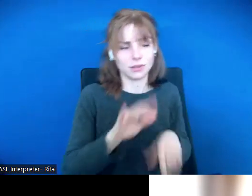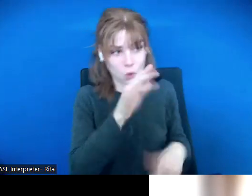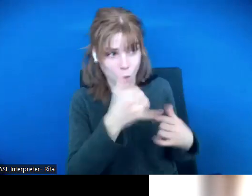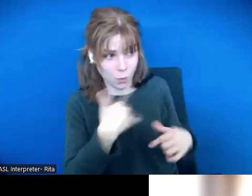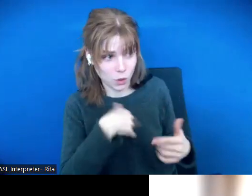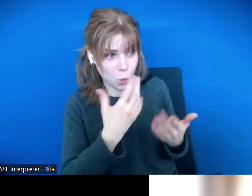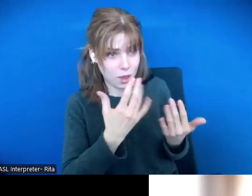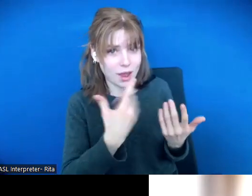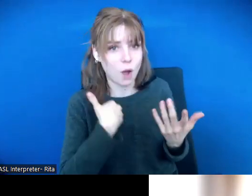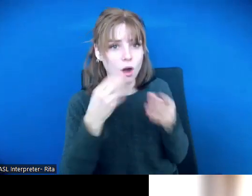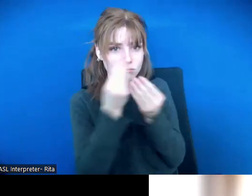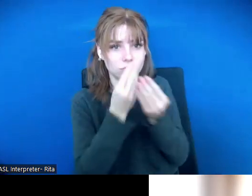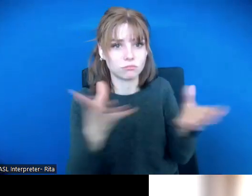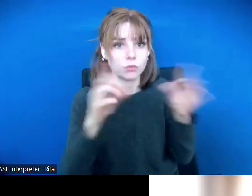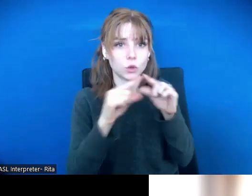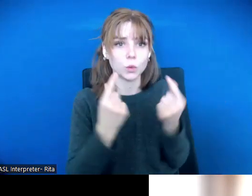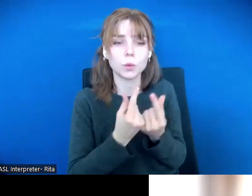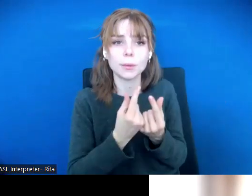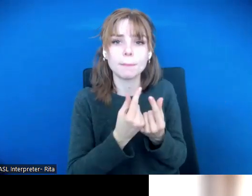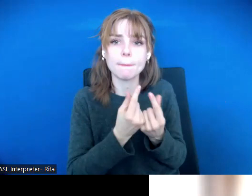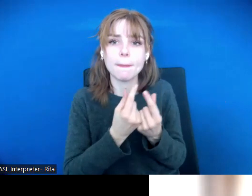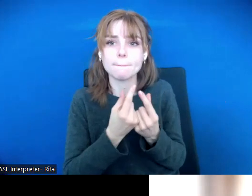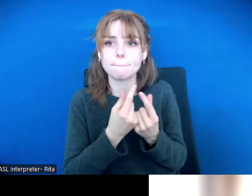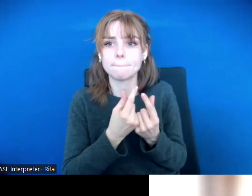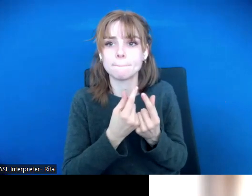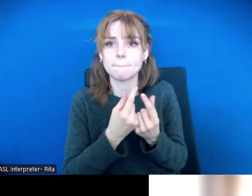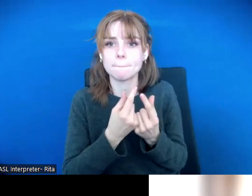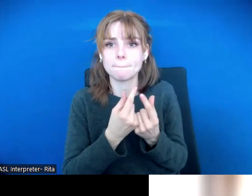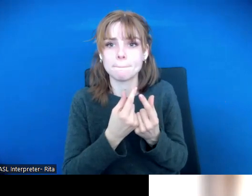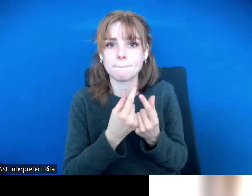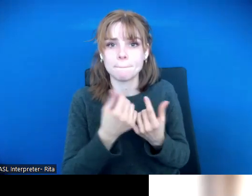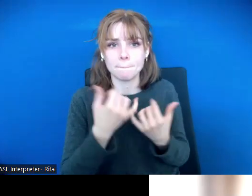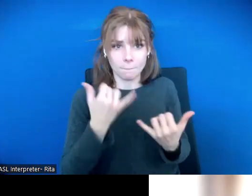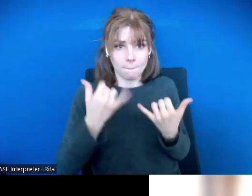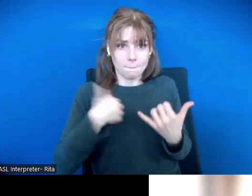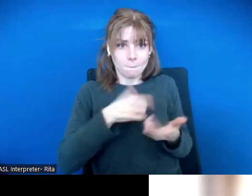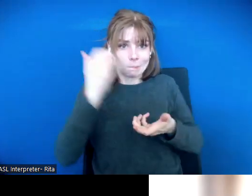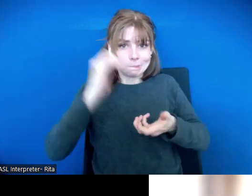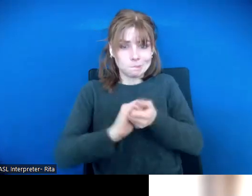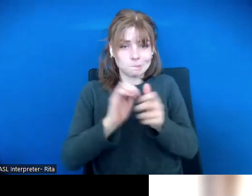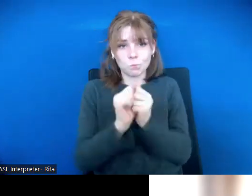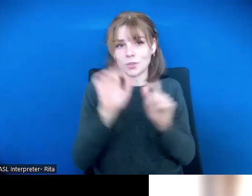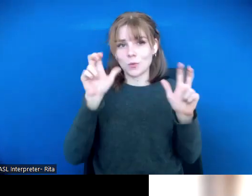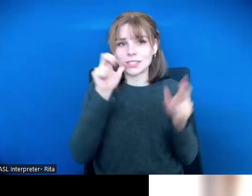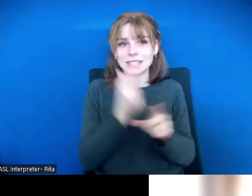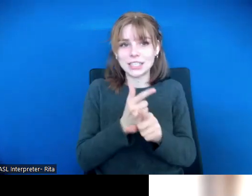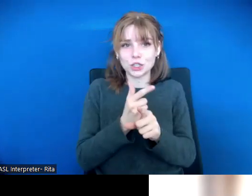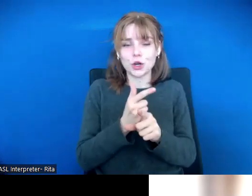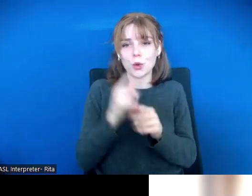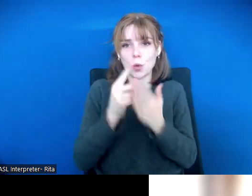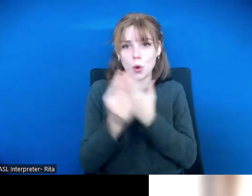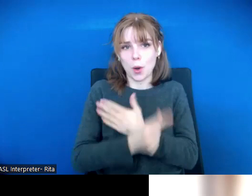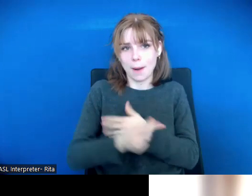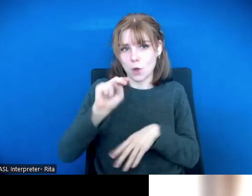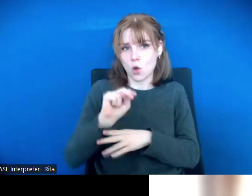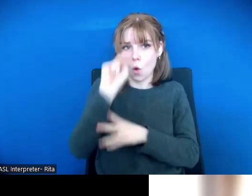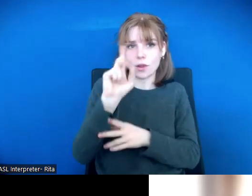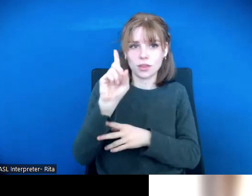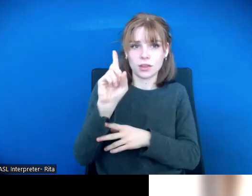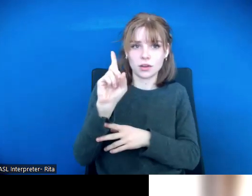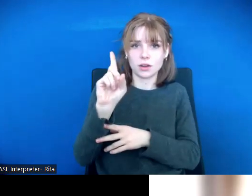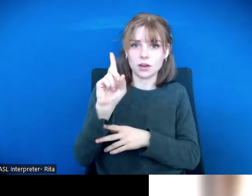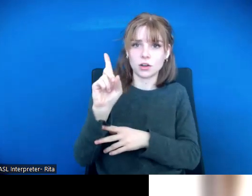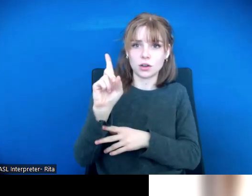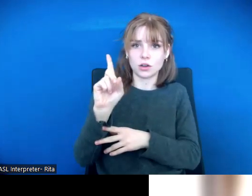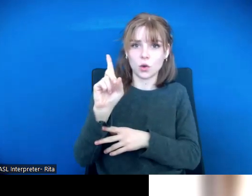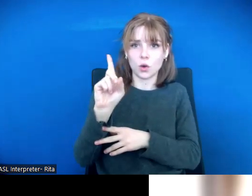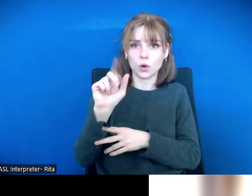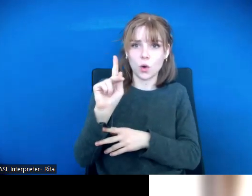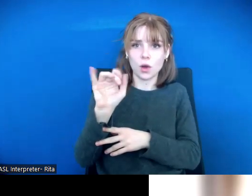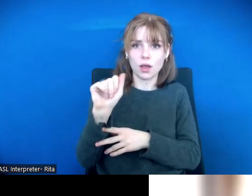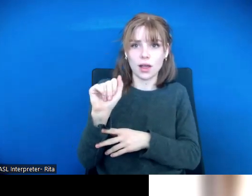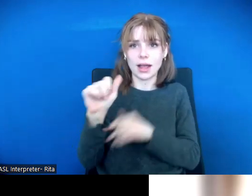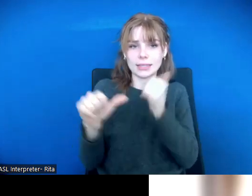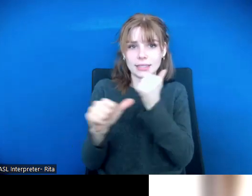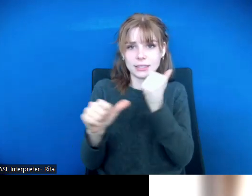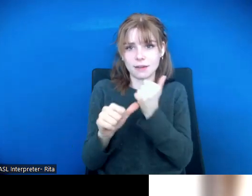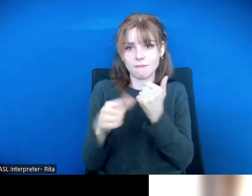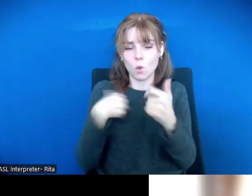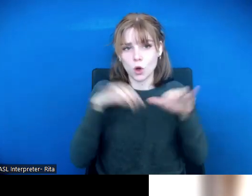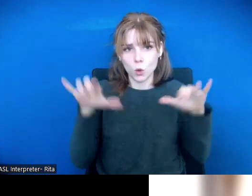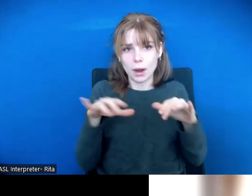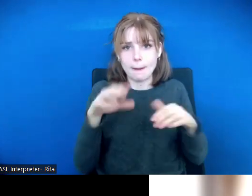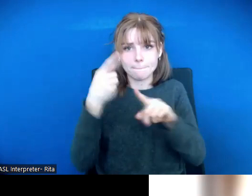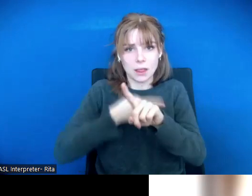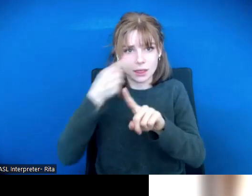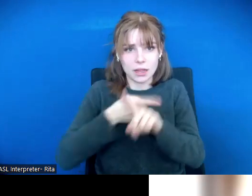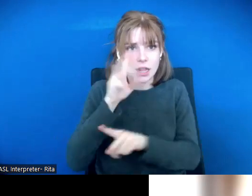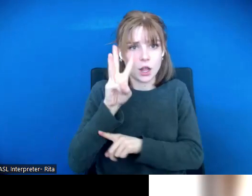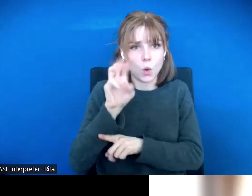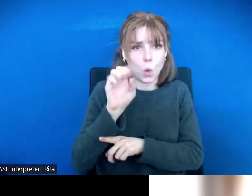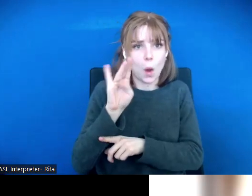While we --